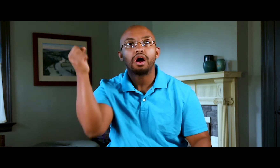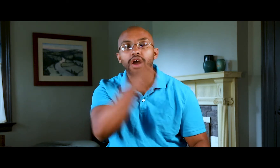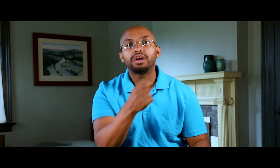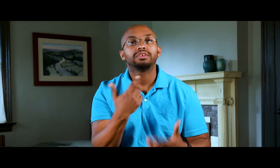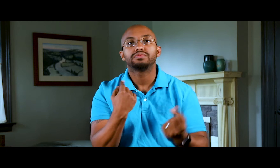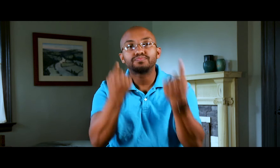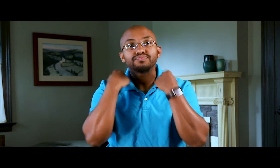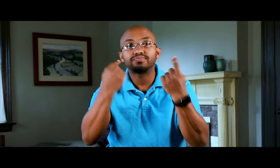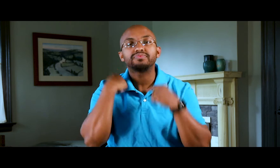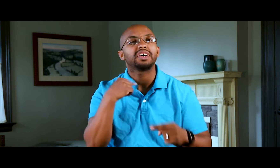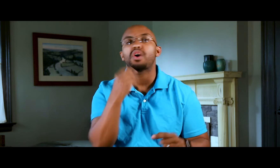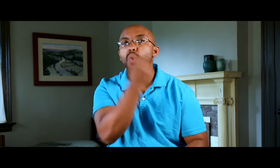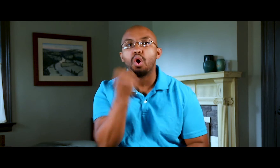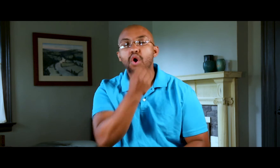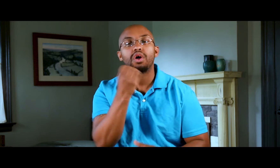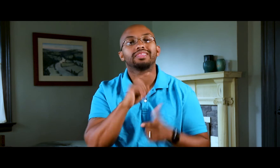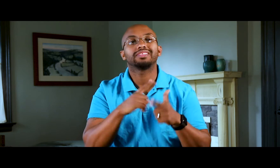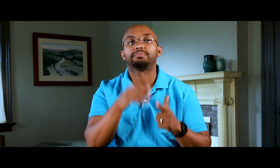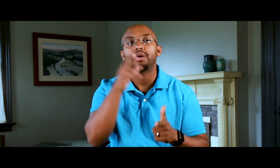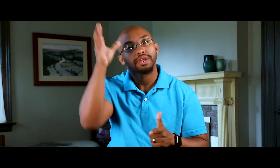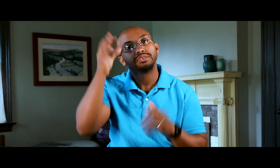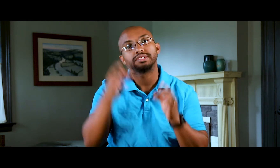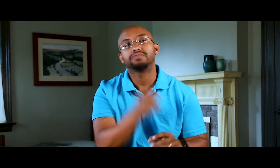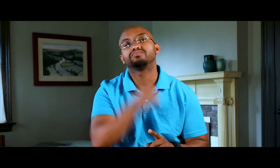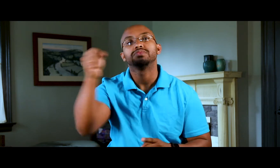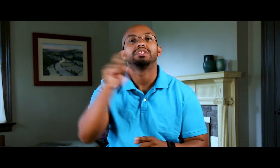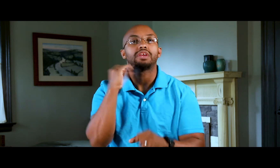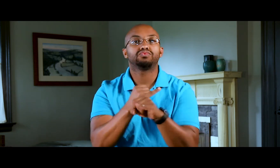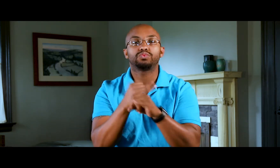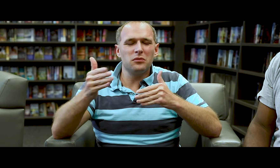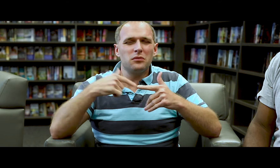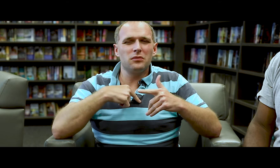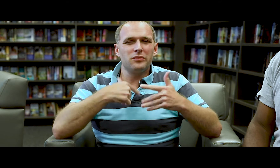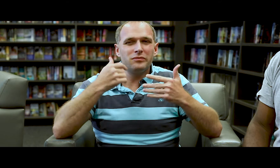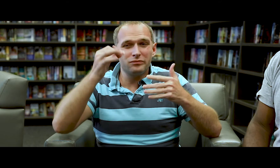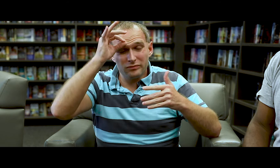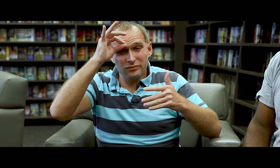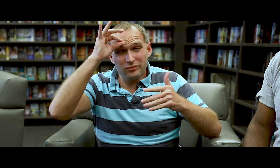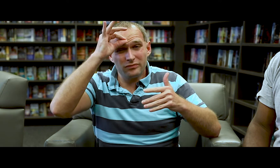and I was missing information communicated orally. After that, my parents decided to move me to the deaf school.